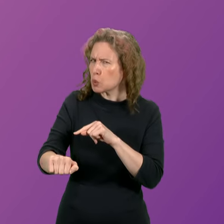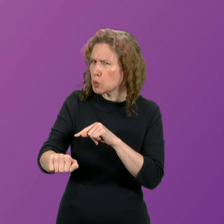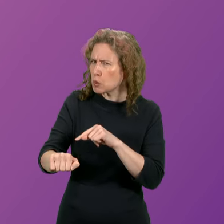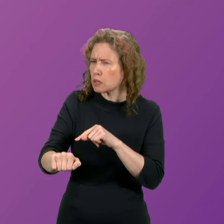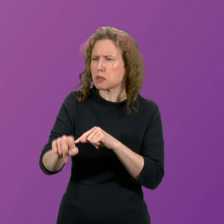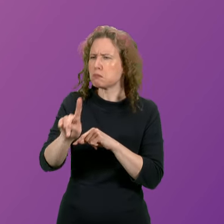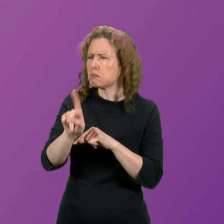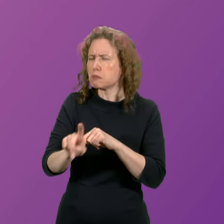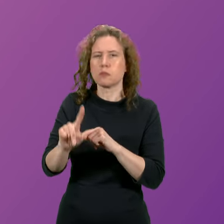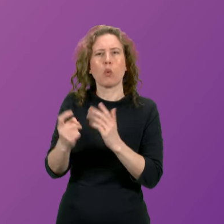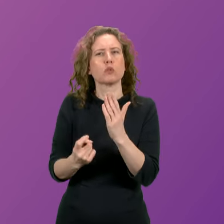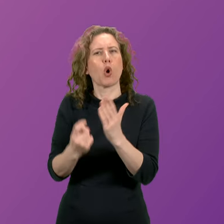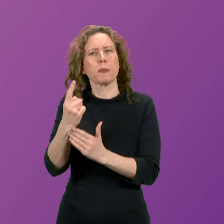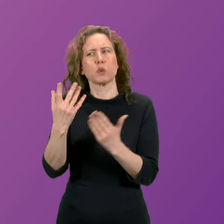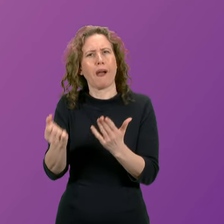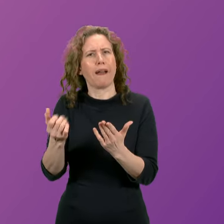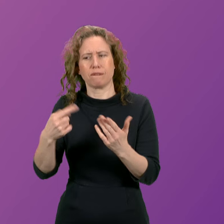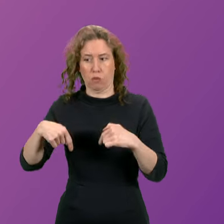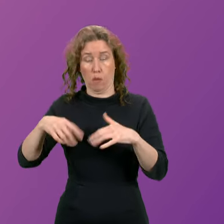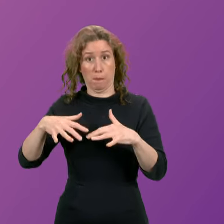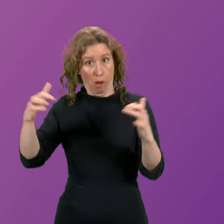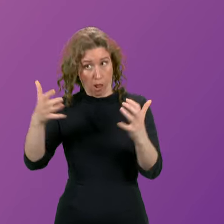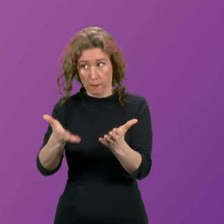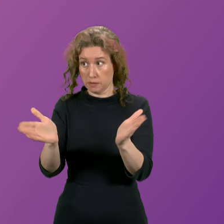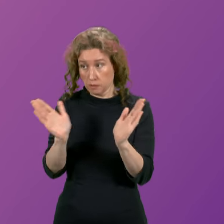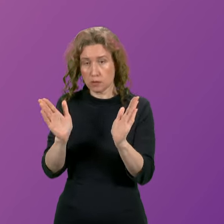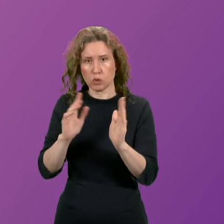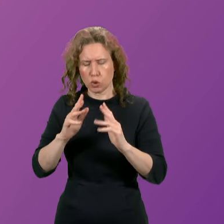what opportunities are there for the Parliament as a whole to instruct him